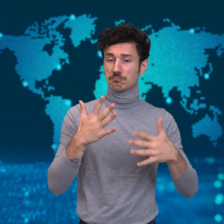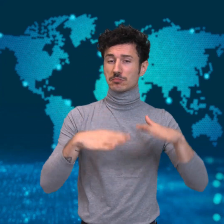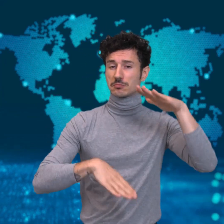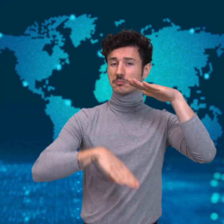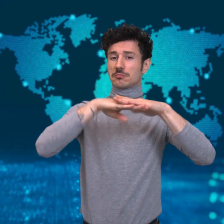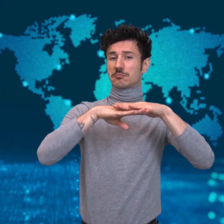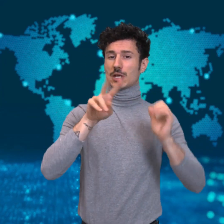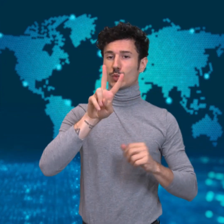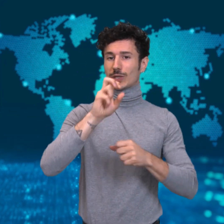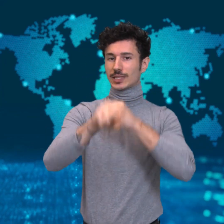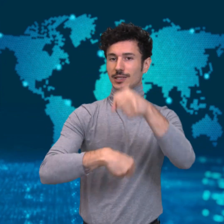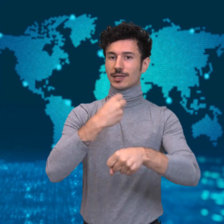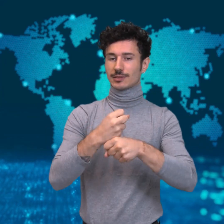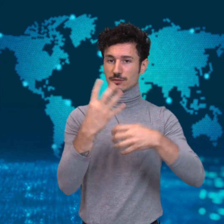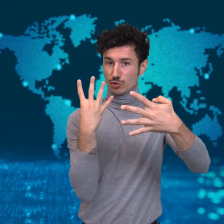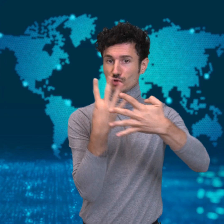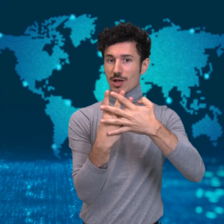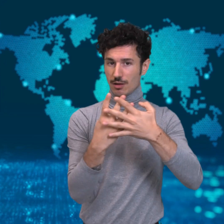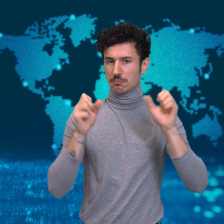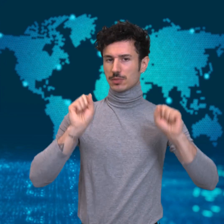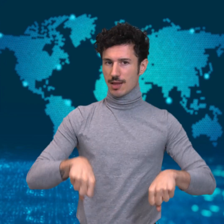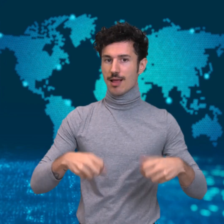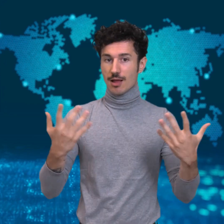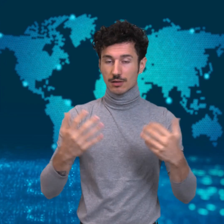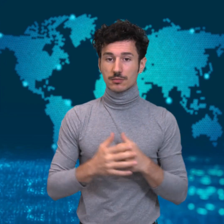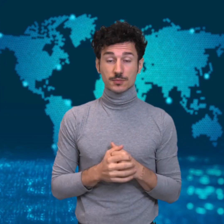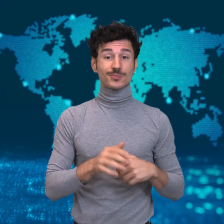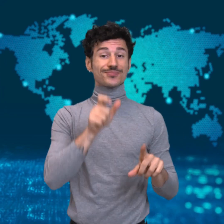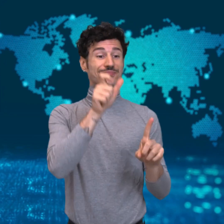He faces up to two years in jail.